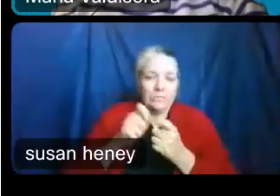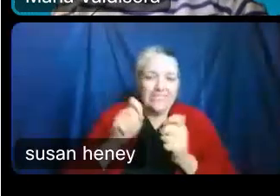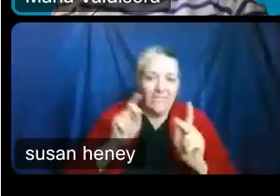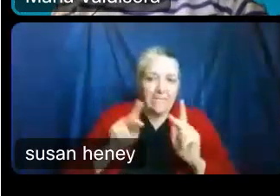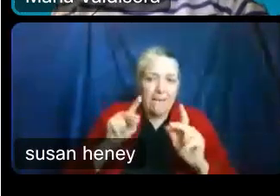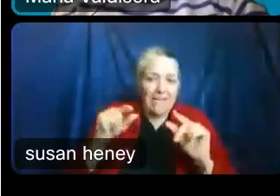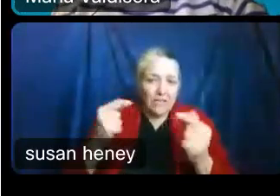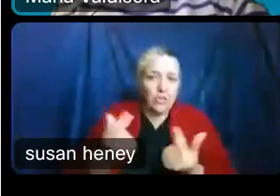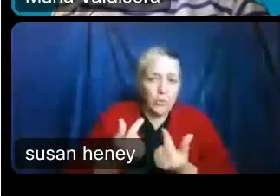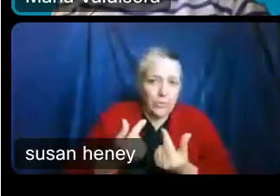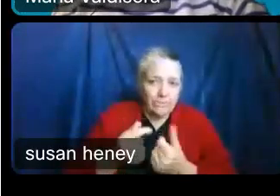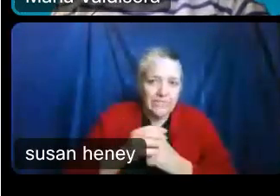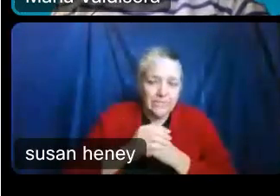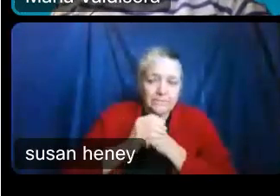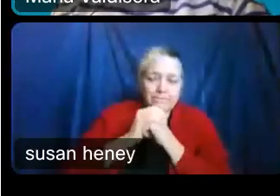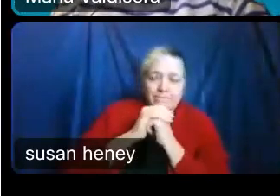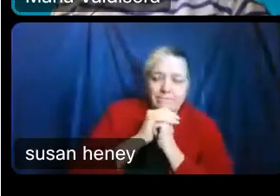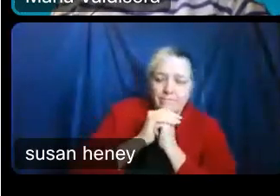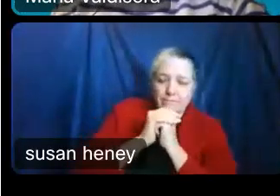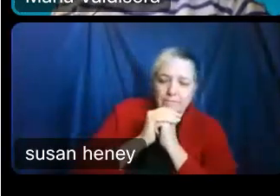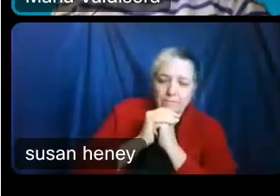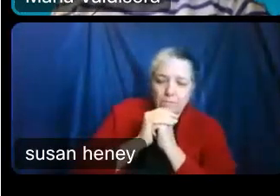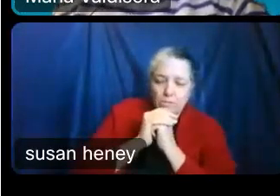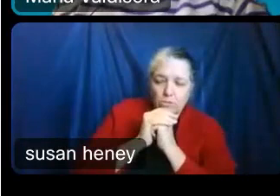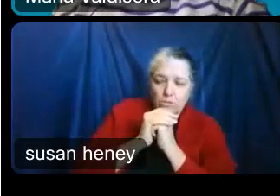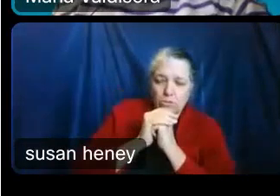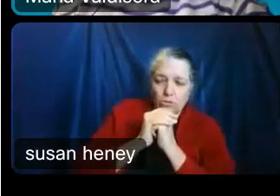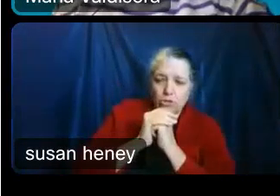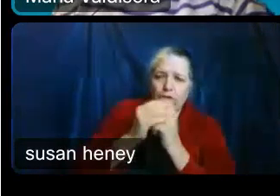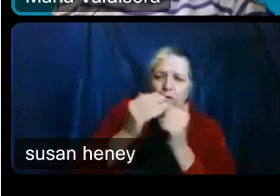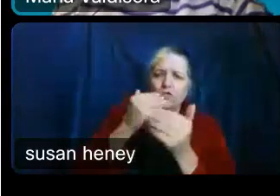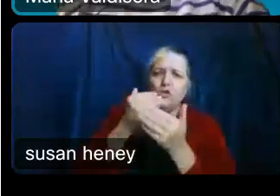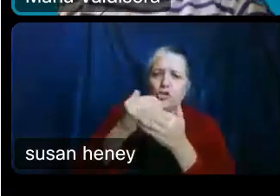also great times to use that single or excuse me, the advanced search.